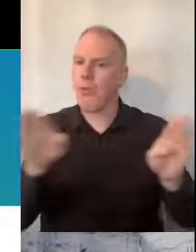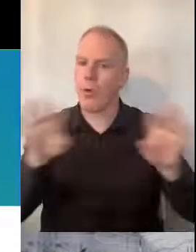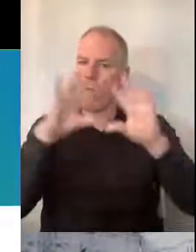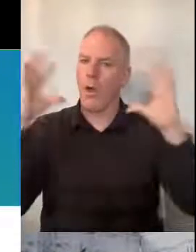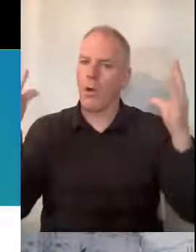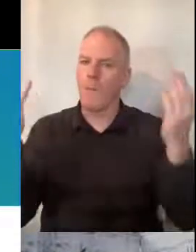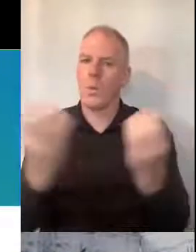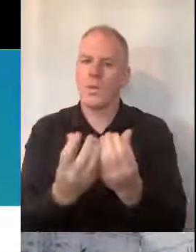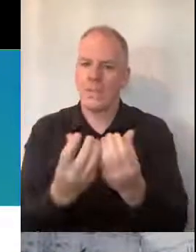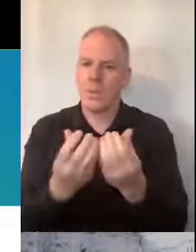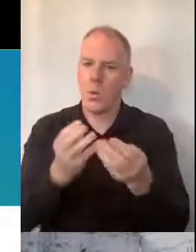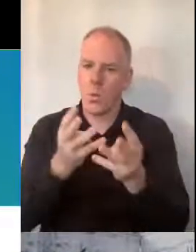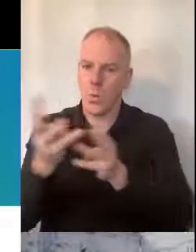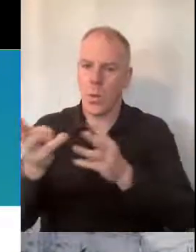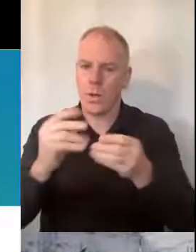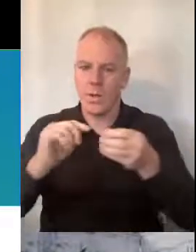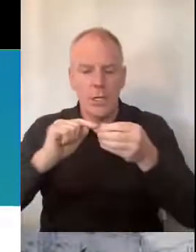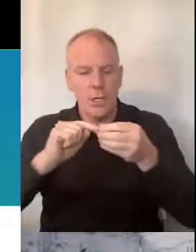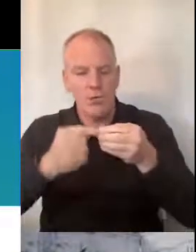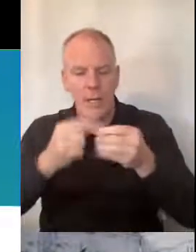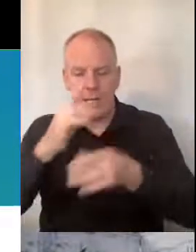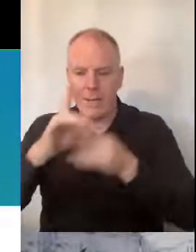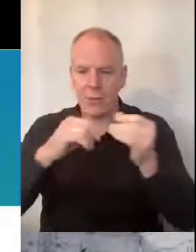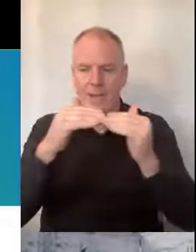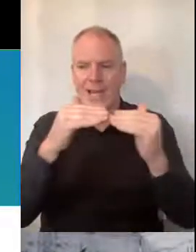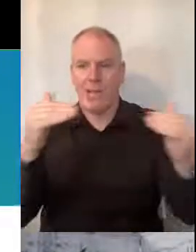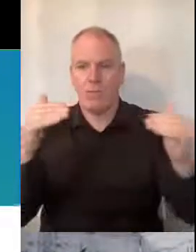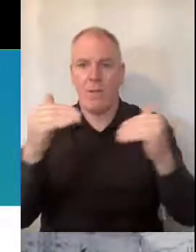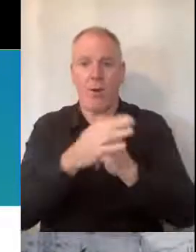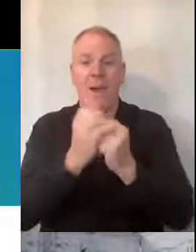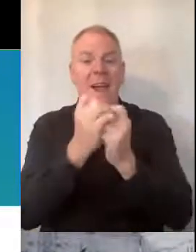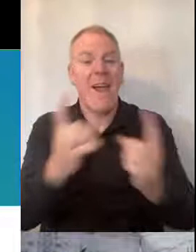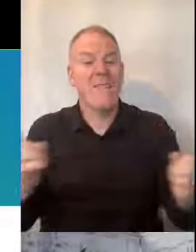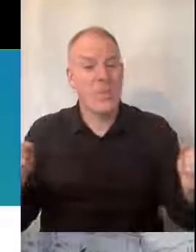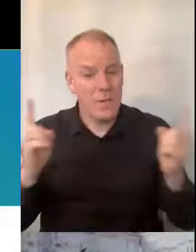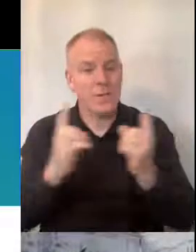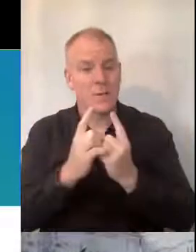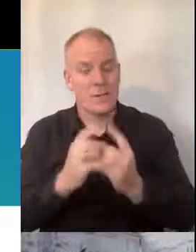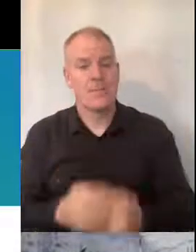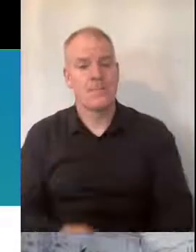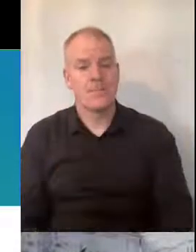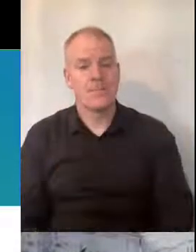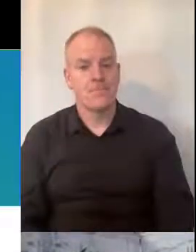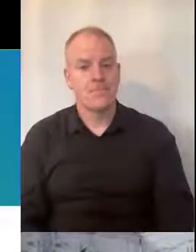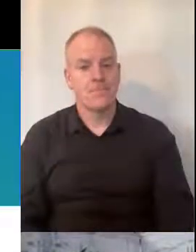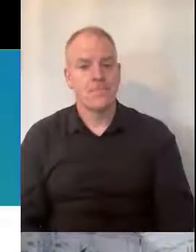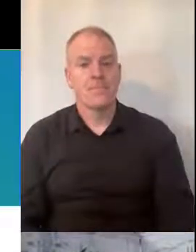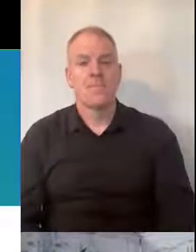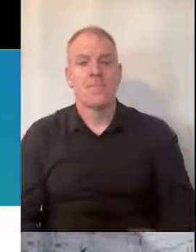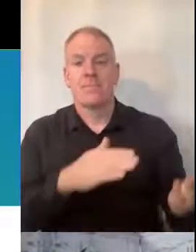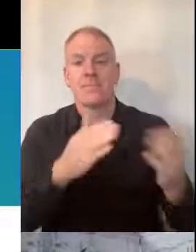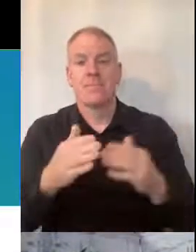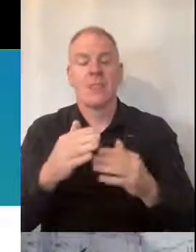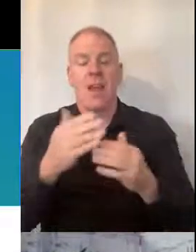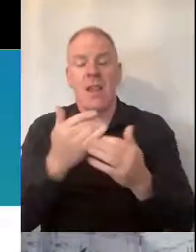community effort to try and ensure equity for everybody. And we've had a lot of EDI